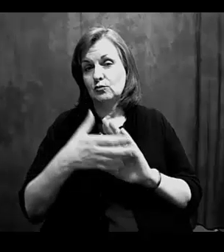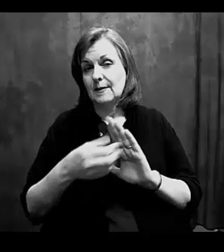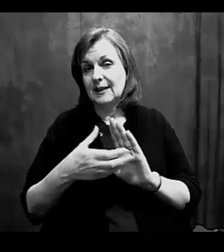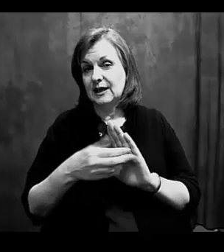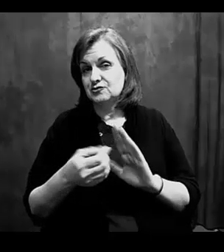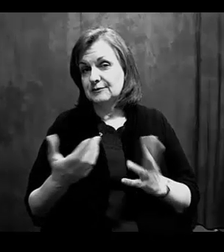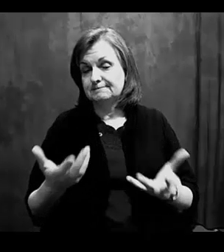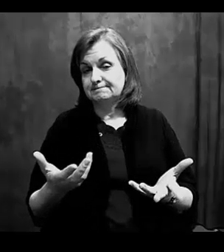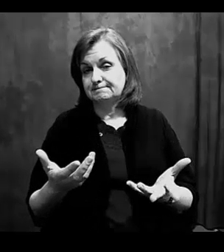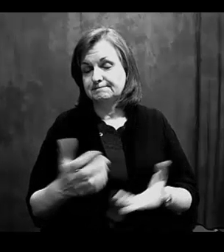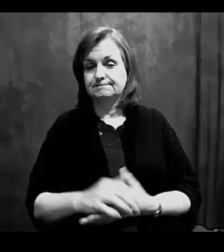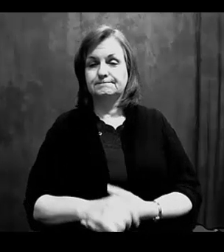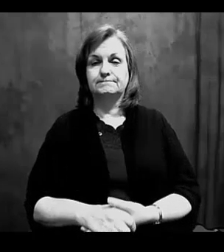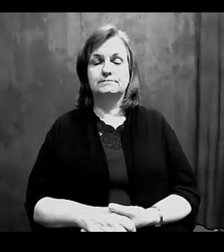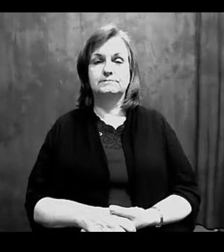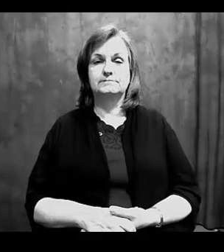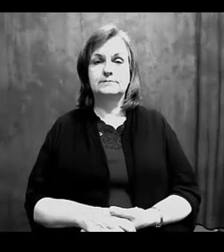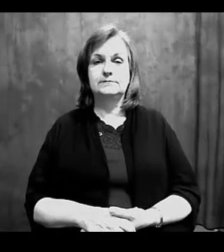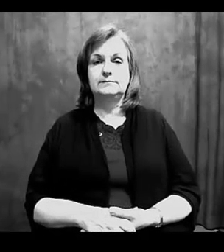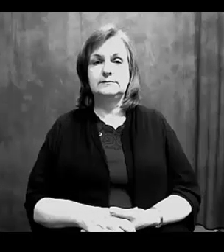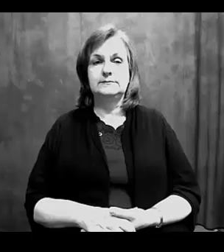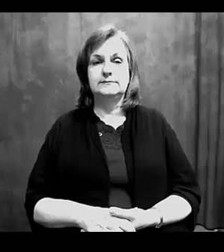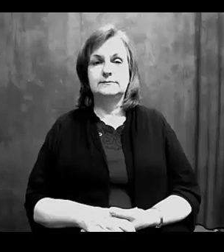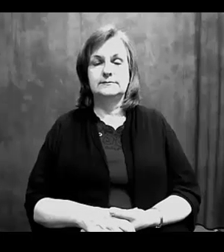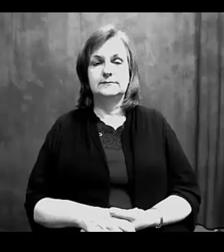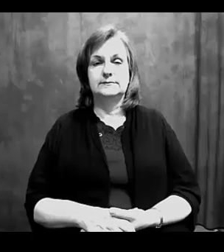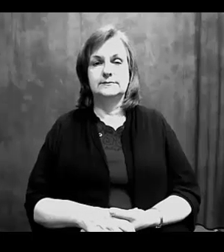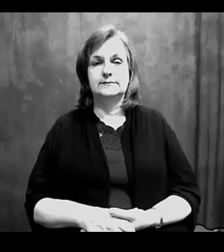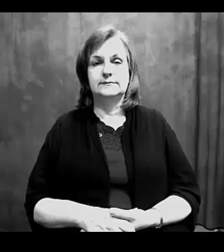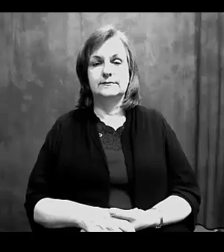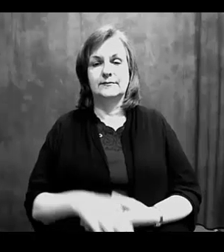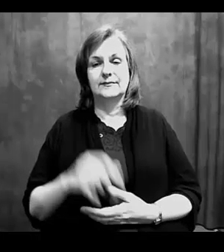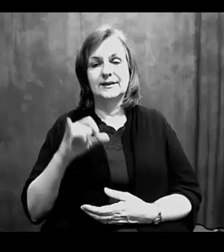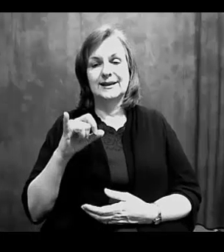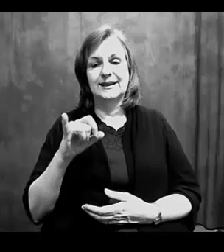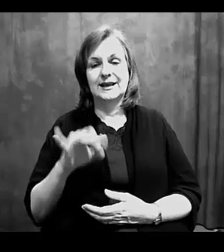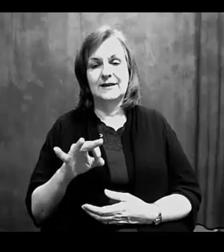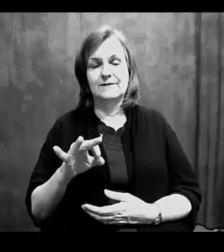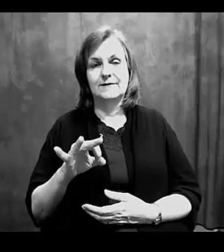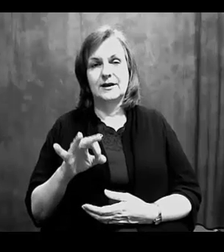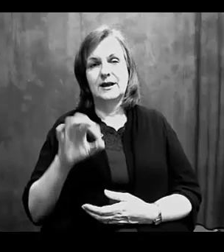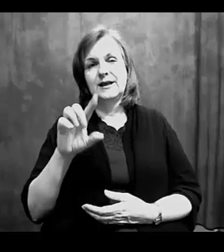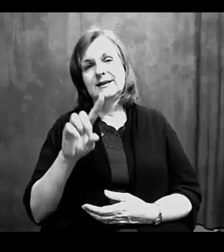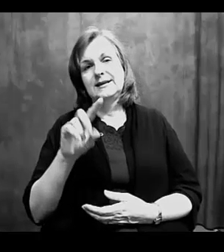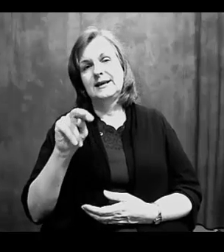but what it means for DNA replication is that if our